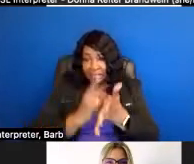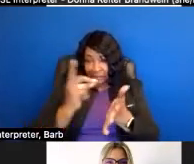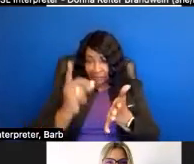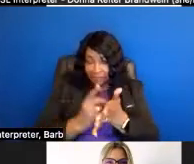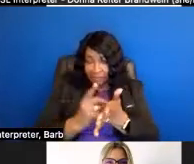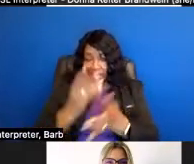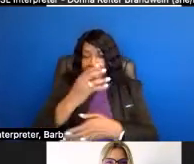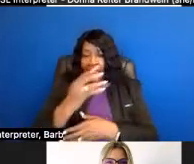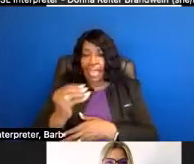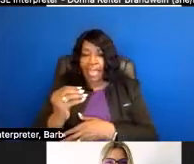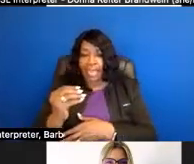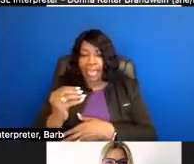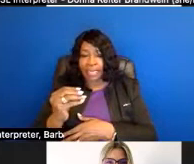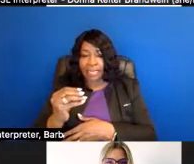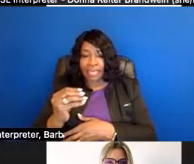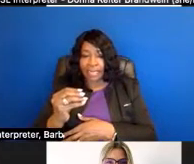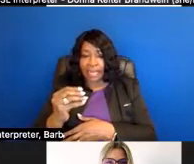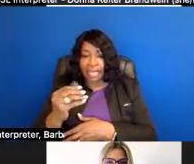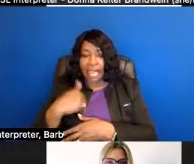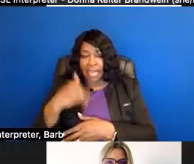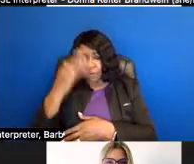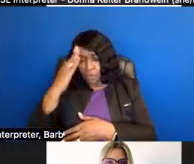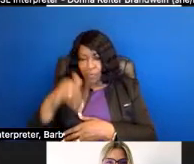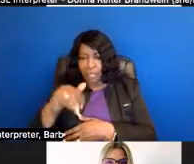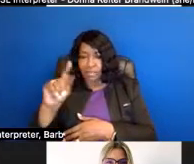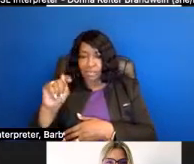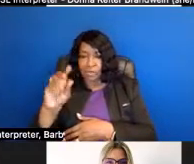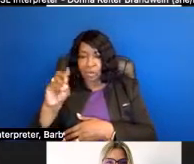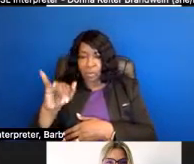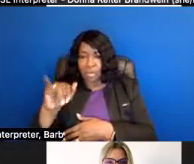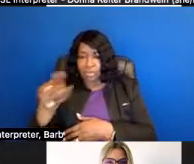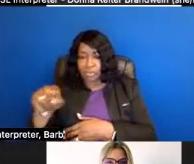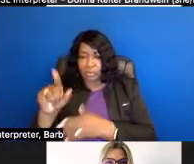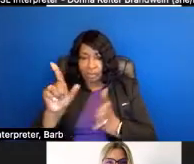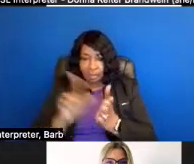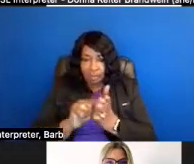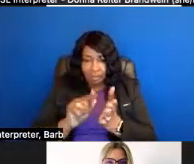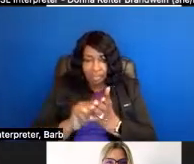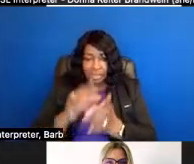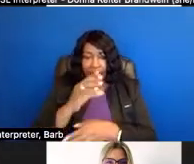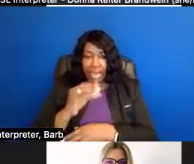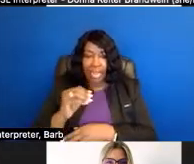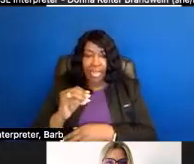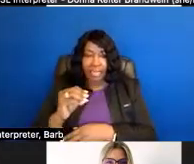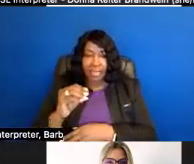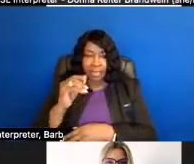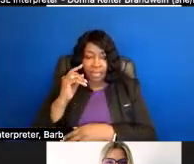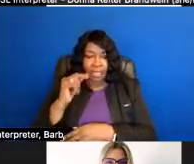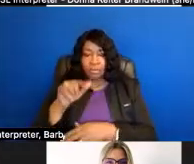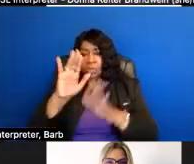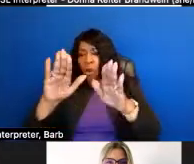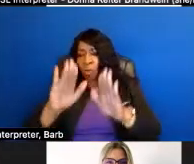I knew that Tony's dissertation was public. Also really, it was great to see her work being published.